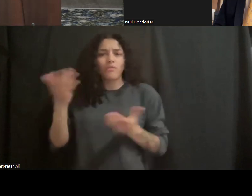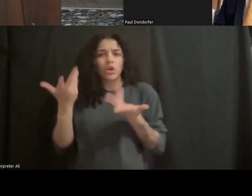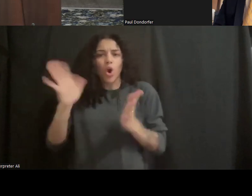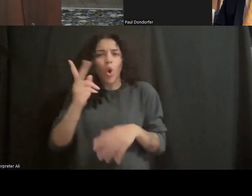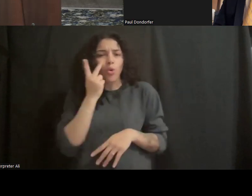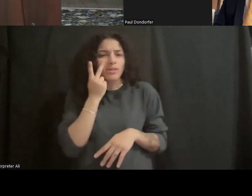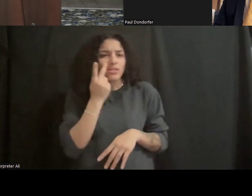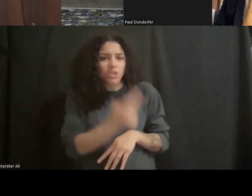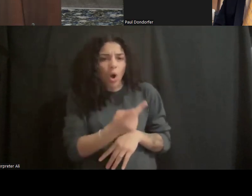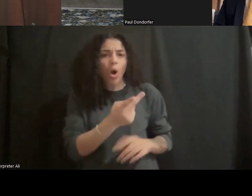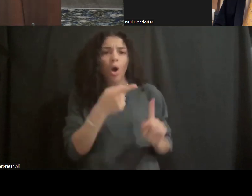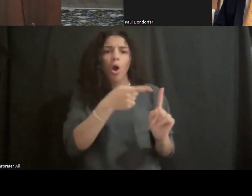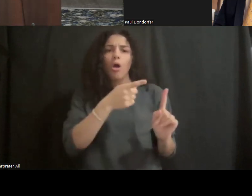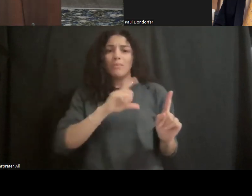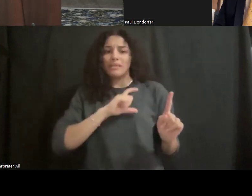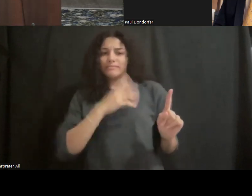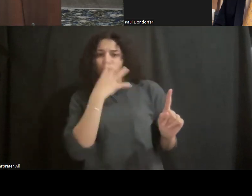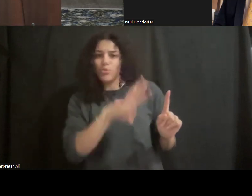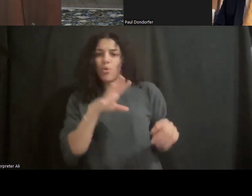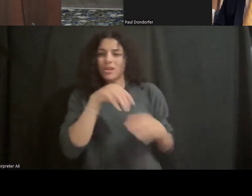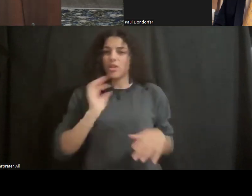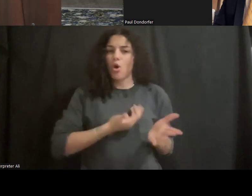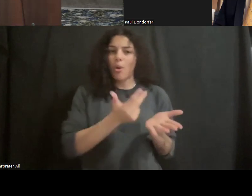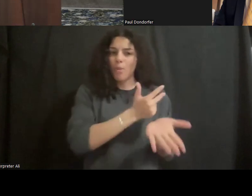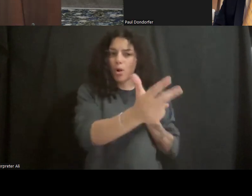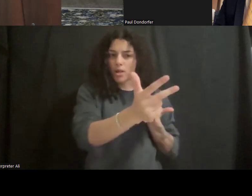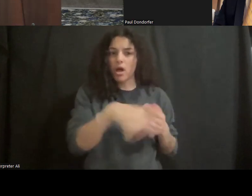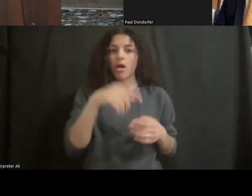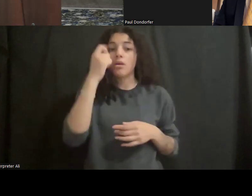throughway for a lot of people but we need to make it safe for our clients as well as our as well